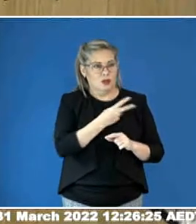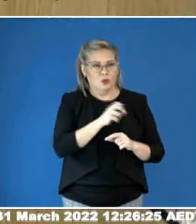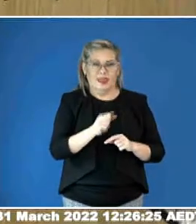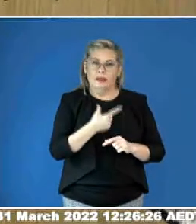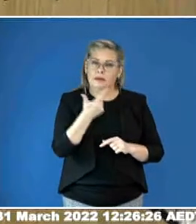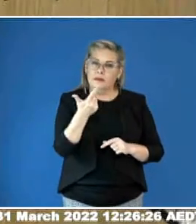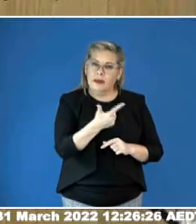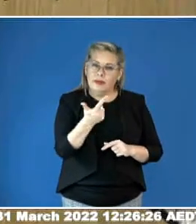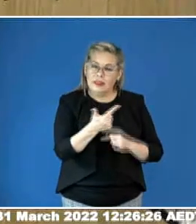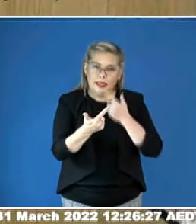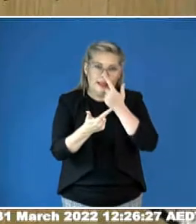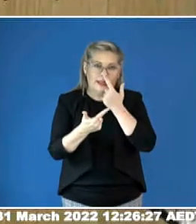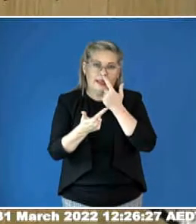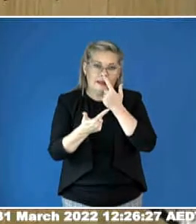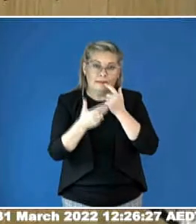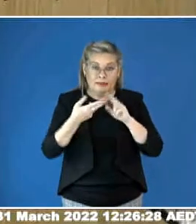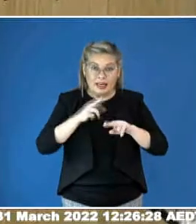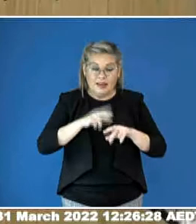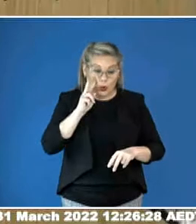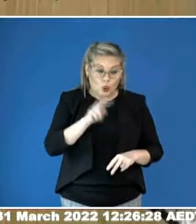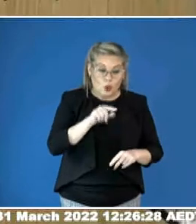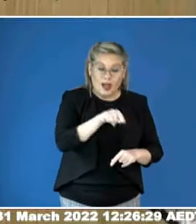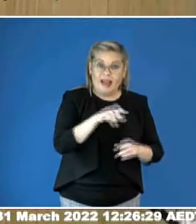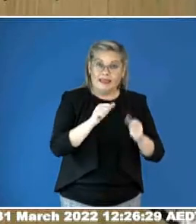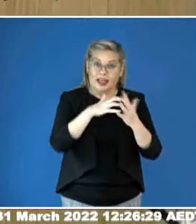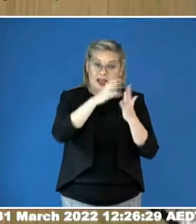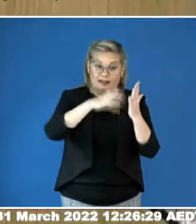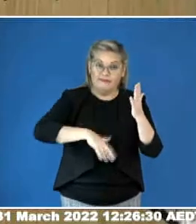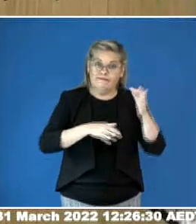If you go to the document behind tab 11, you will see that on page 1.